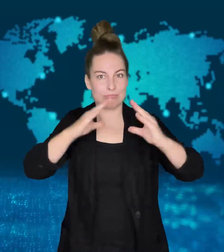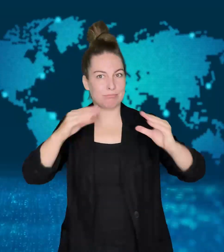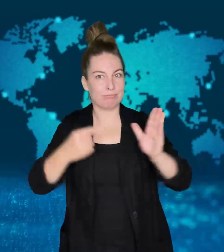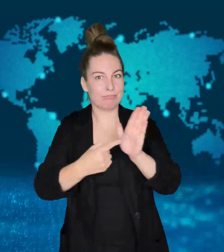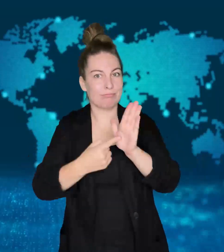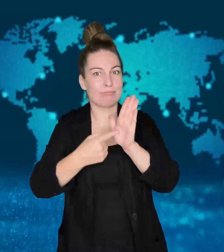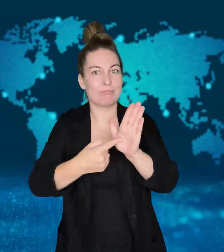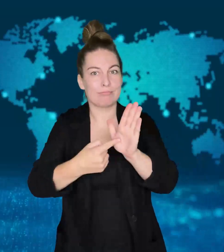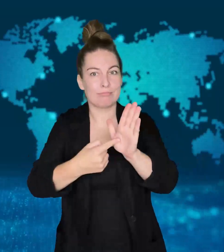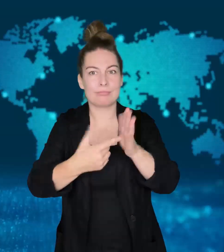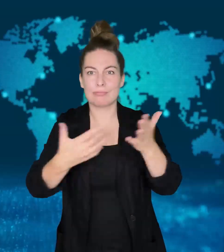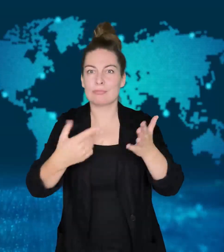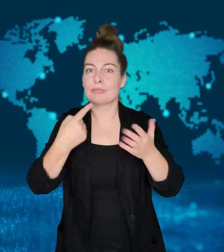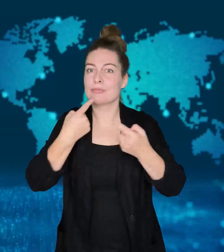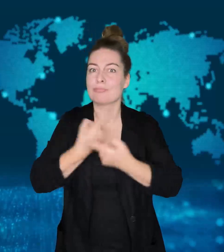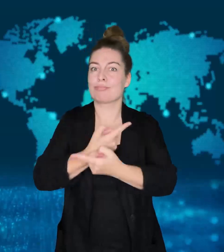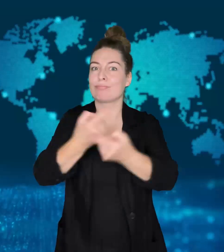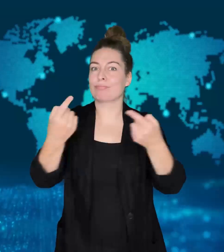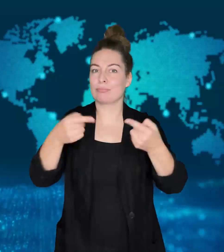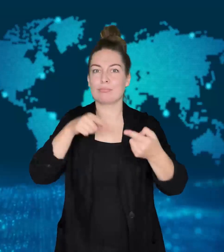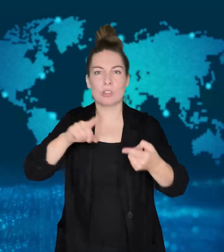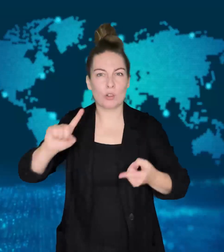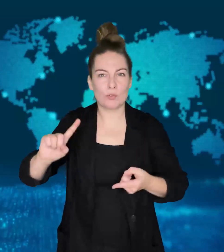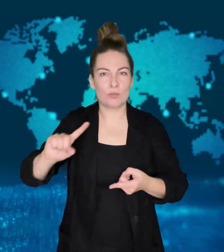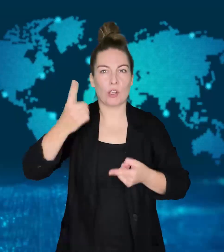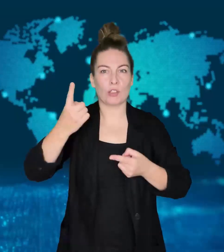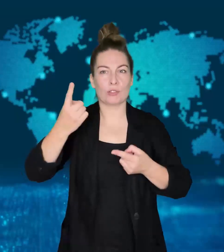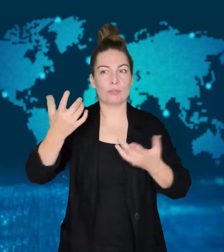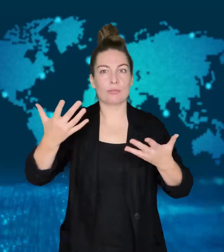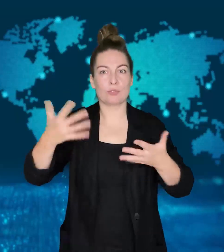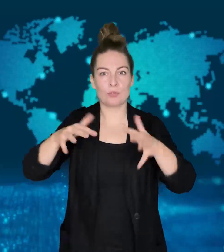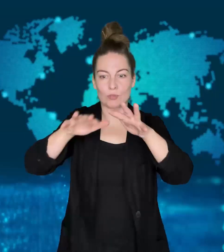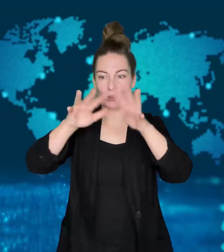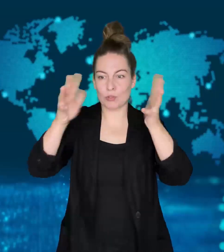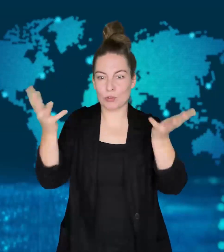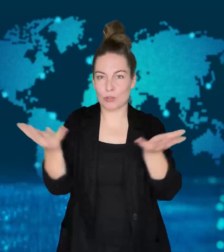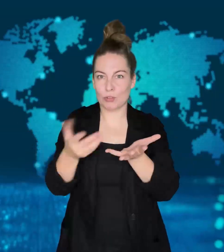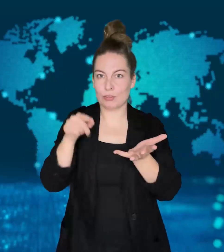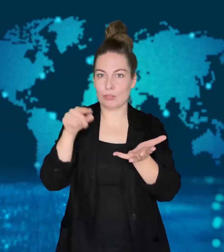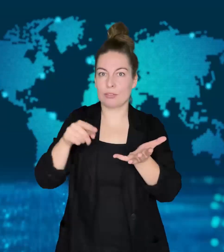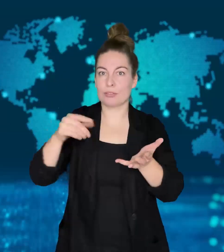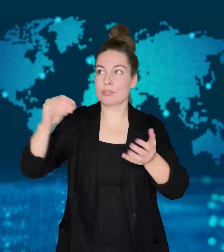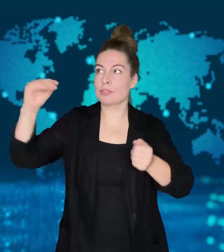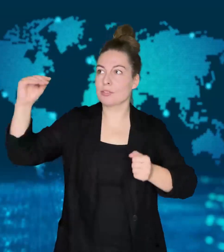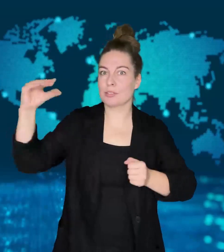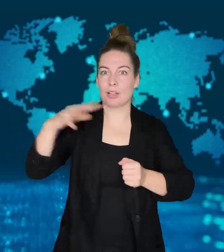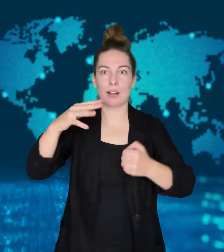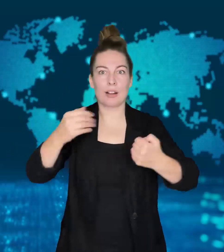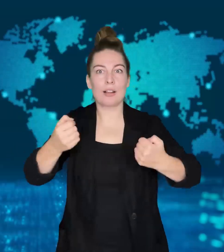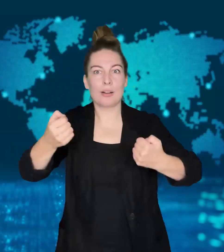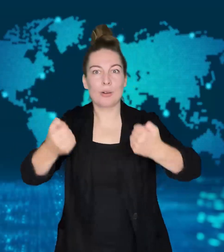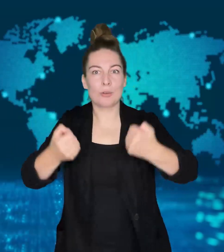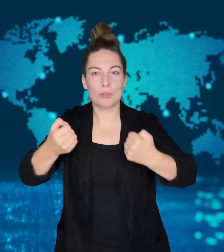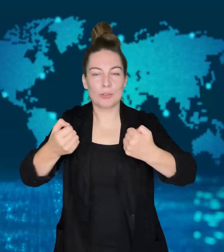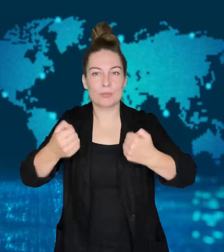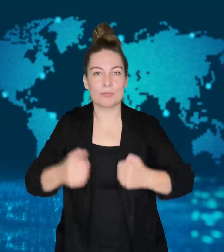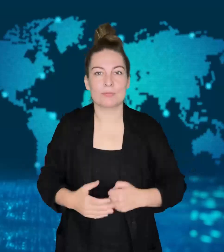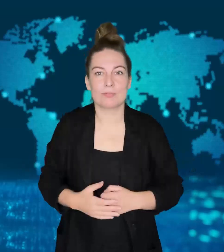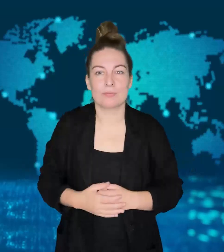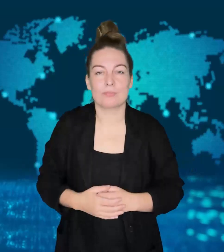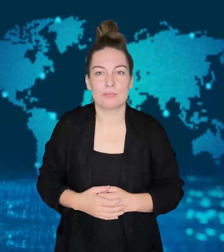calling it the world's first off-road solar car.